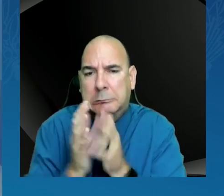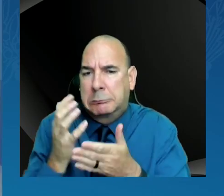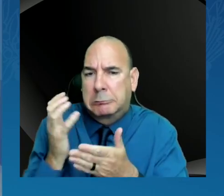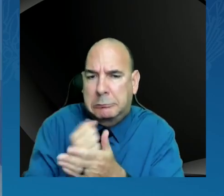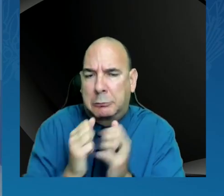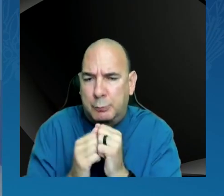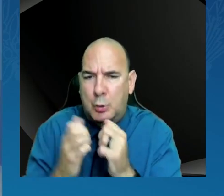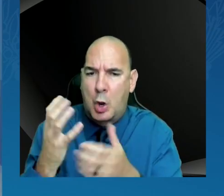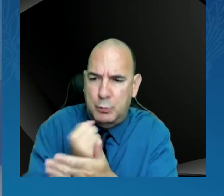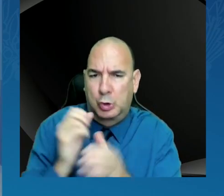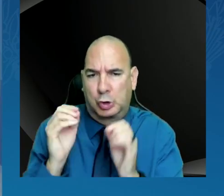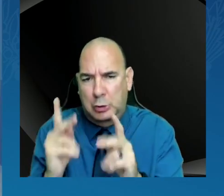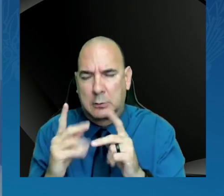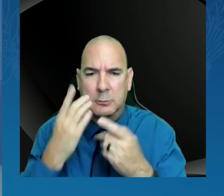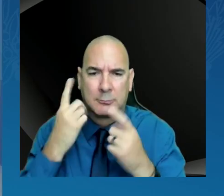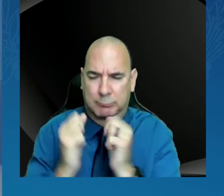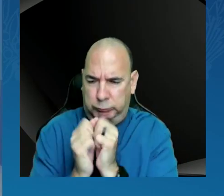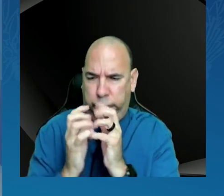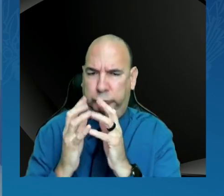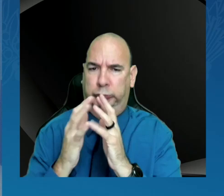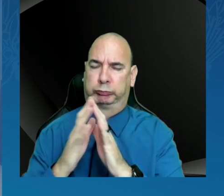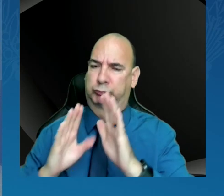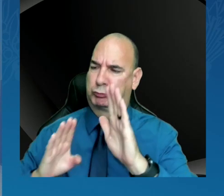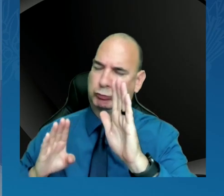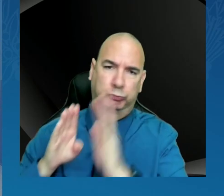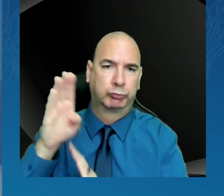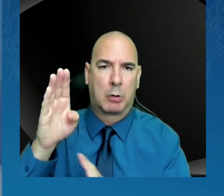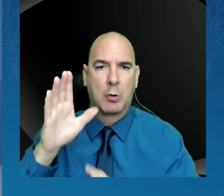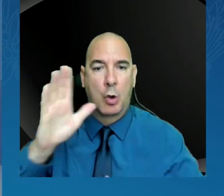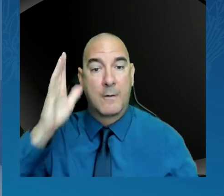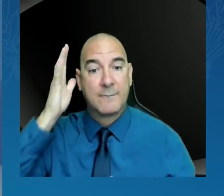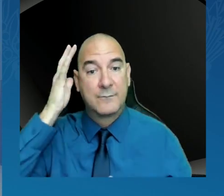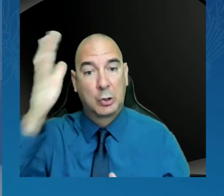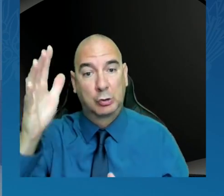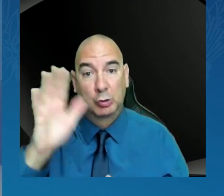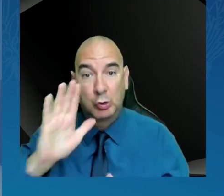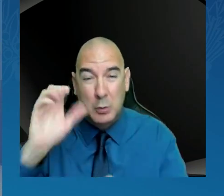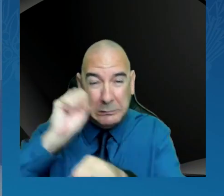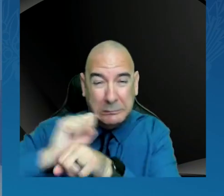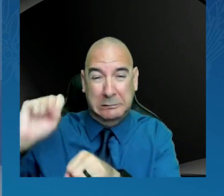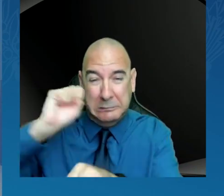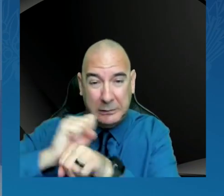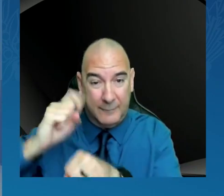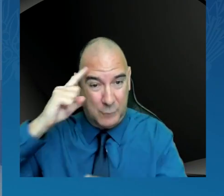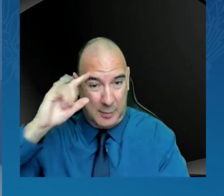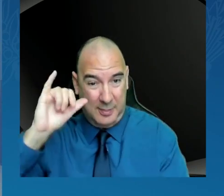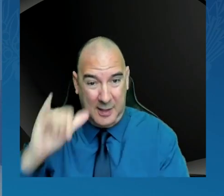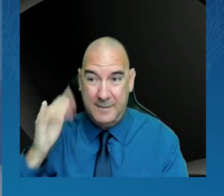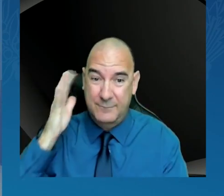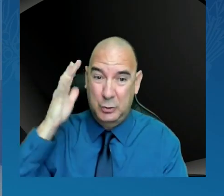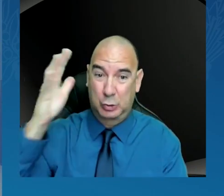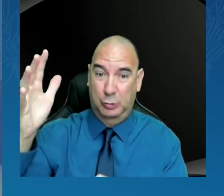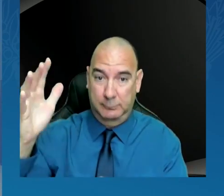That is the future we are all fighting for, and that is the future our administration is fighting for --